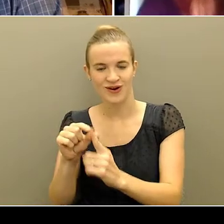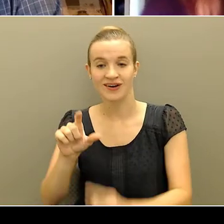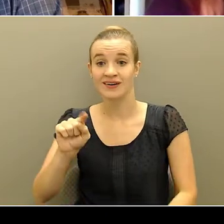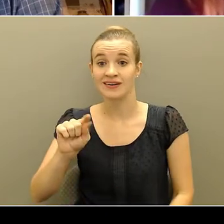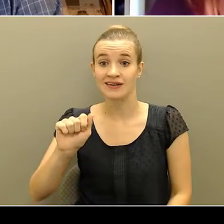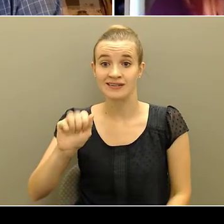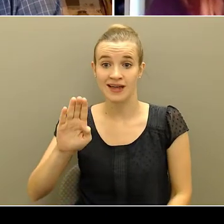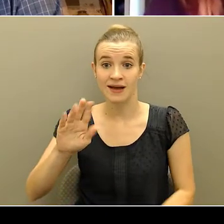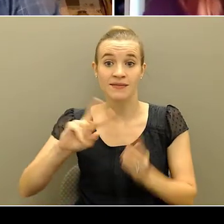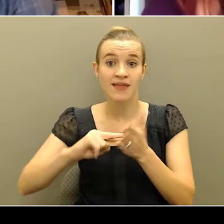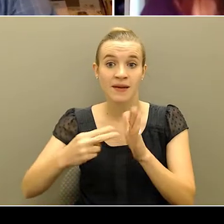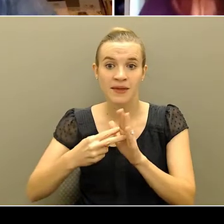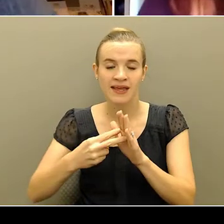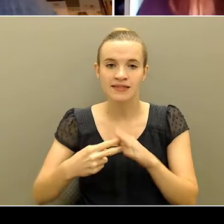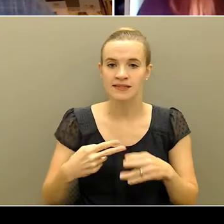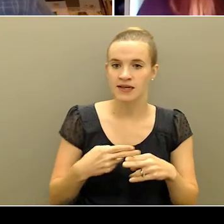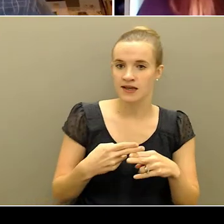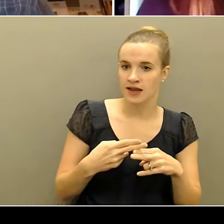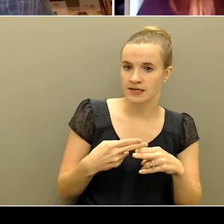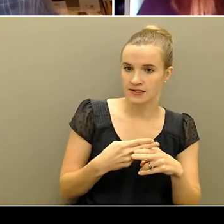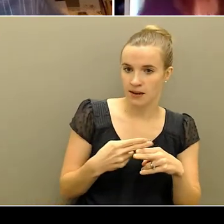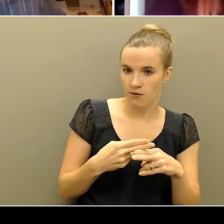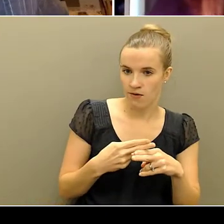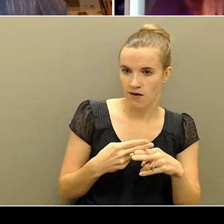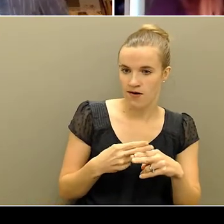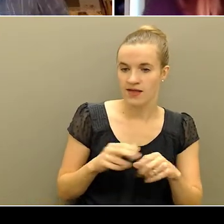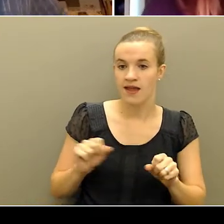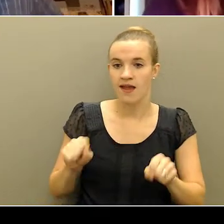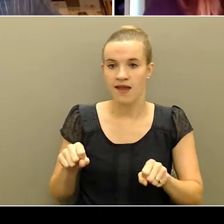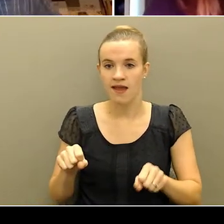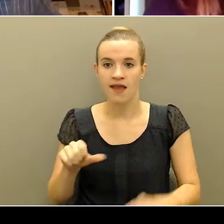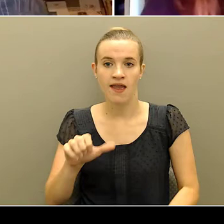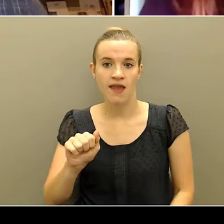that, because it's so true, because you just never know what's going to possibly